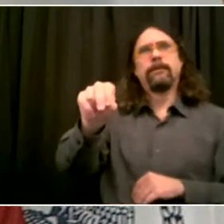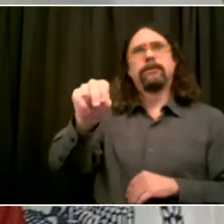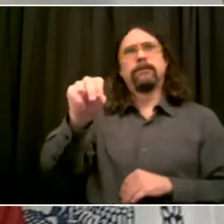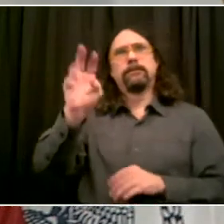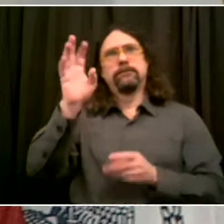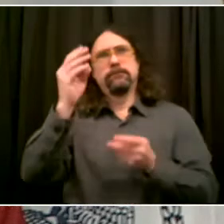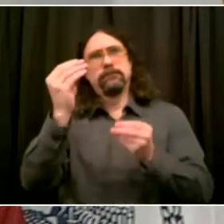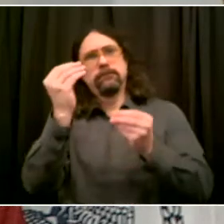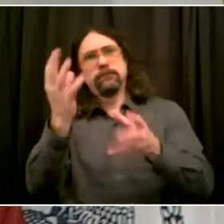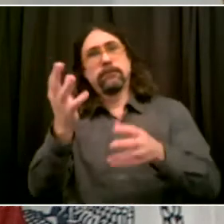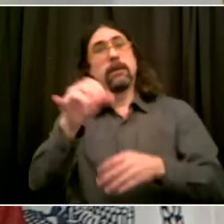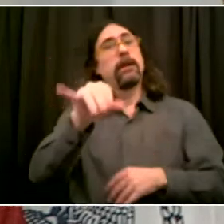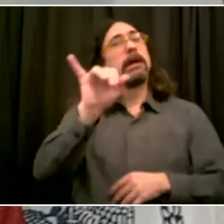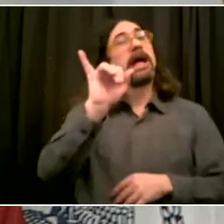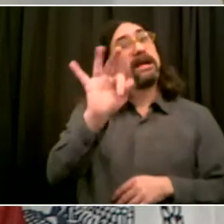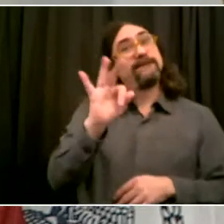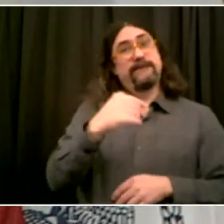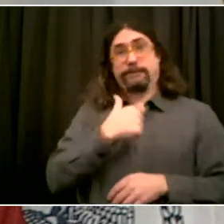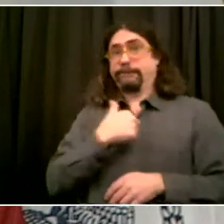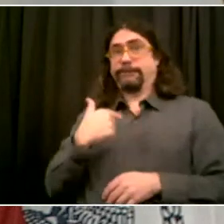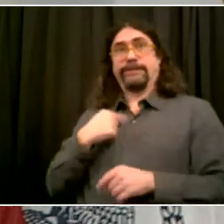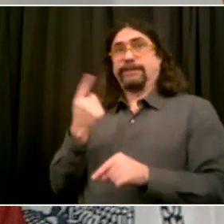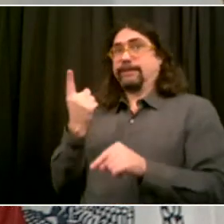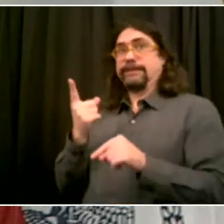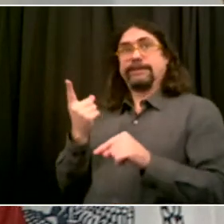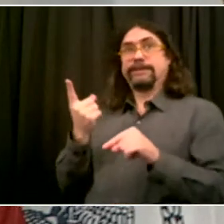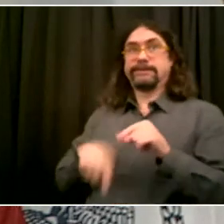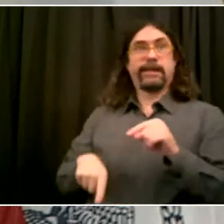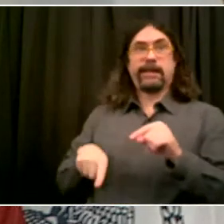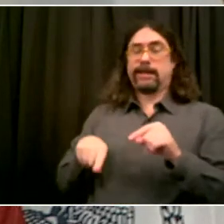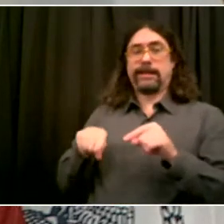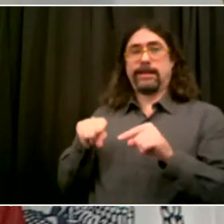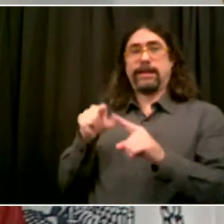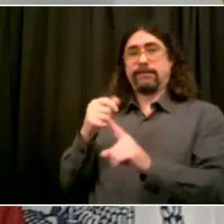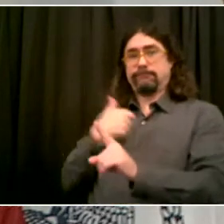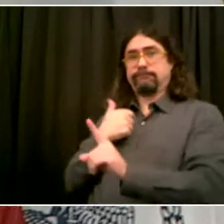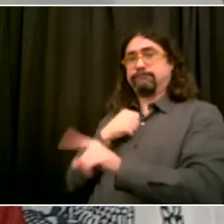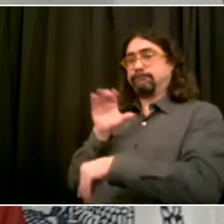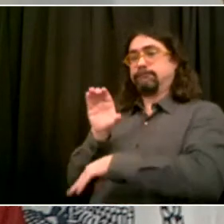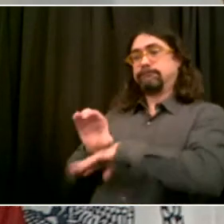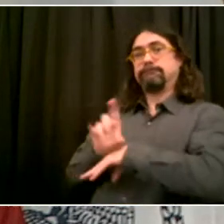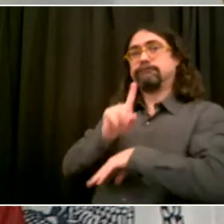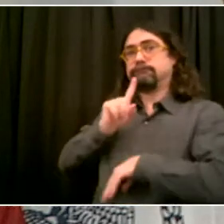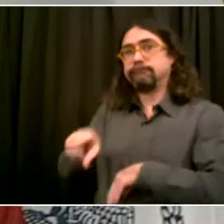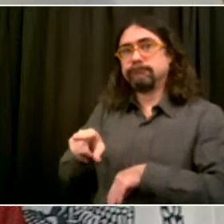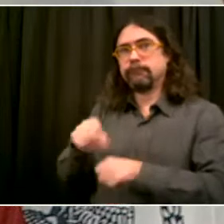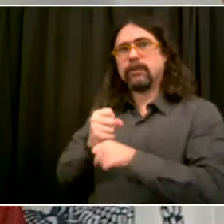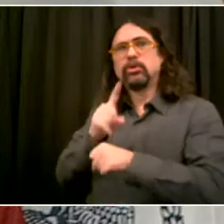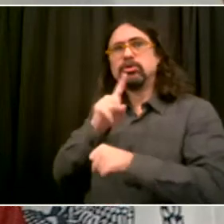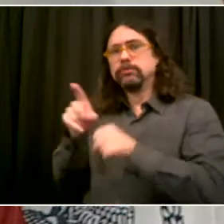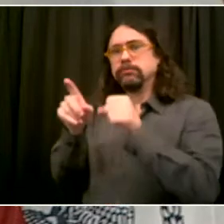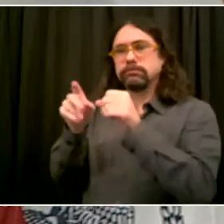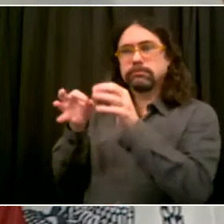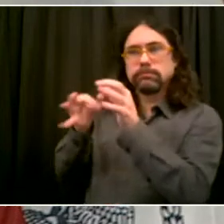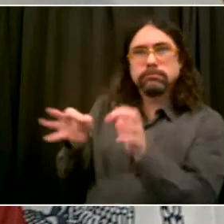AGGRESSIVELY